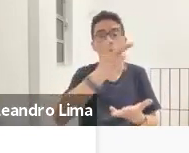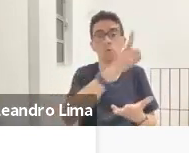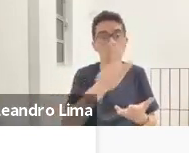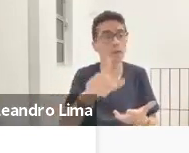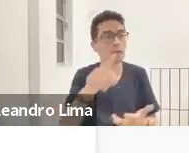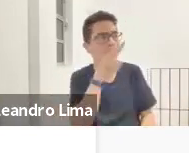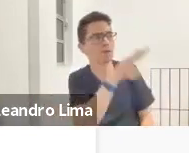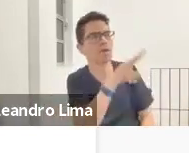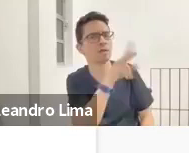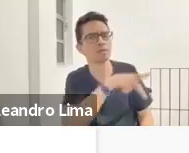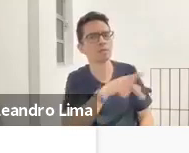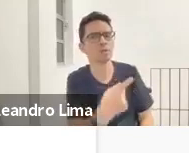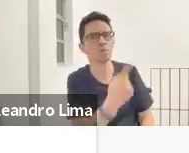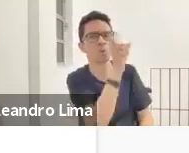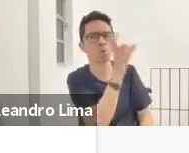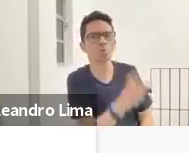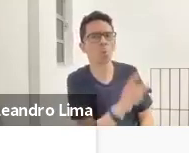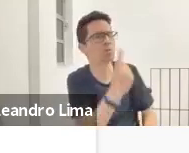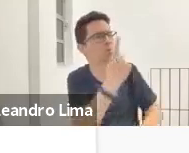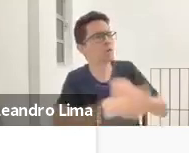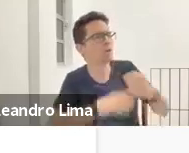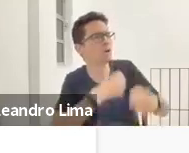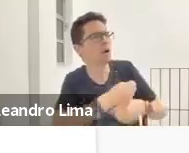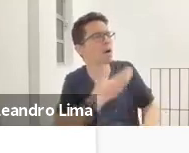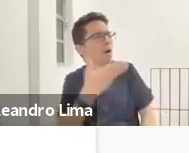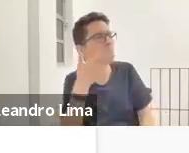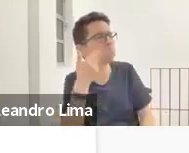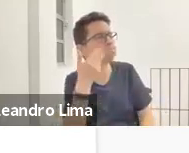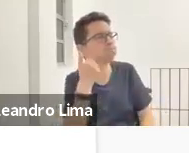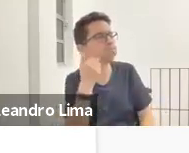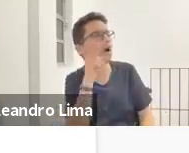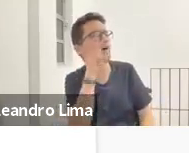one feature for a whole week one feature for a whole year. And then, pounds if that teacher And then, pounds if that